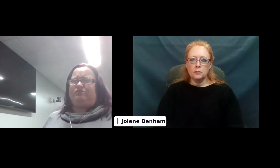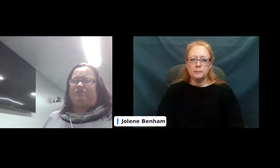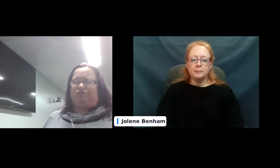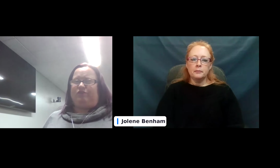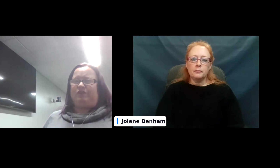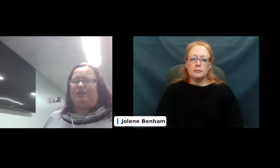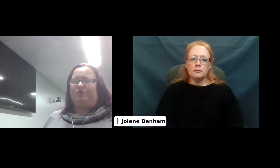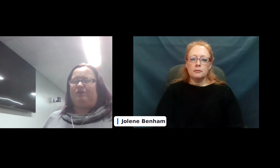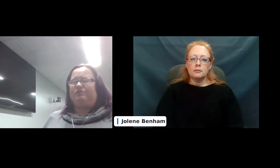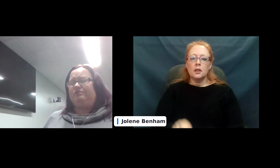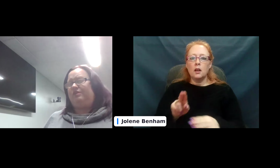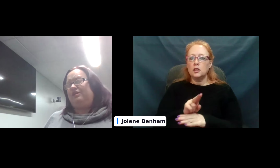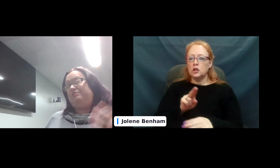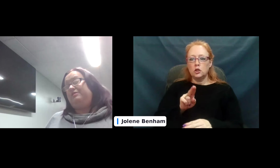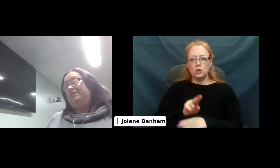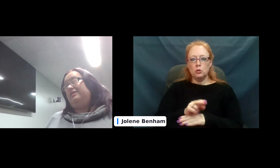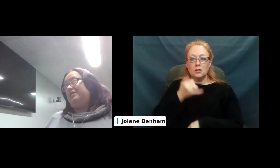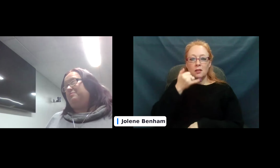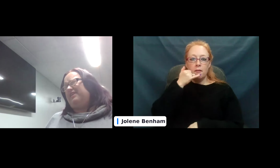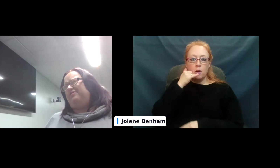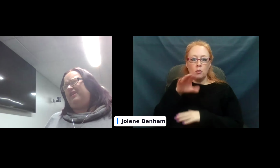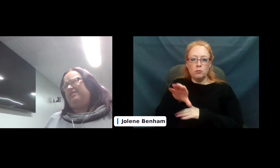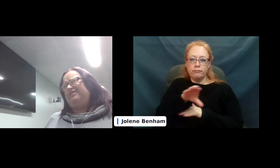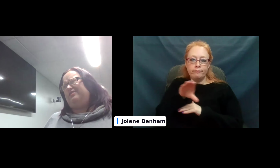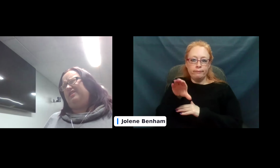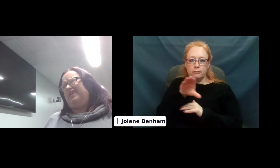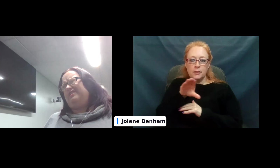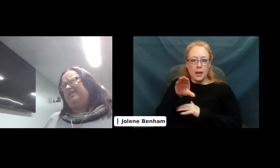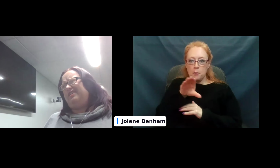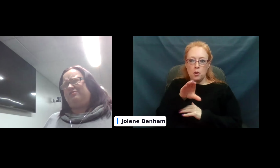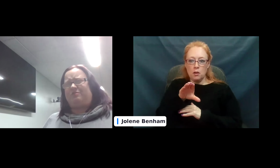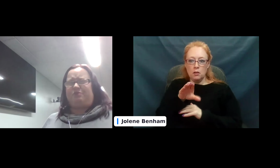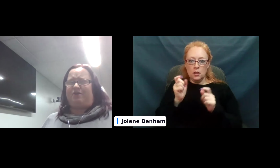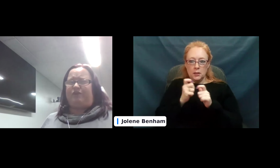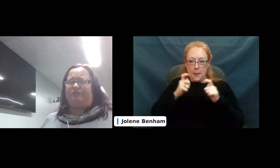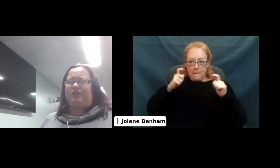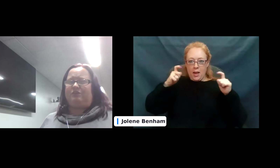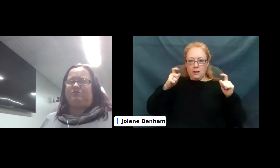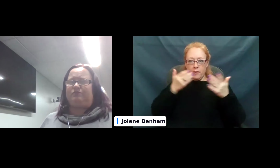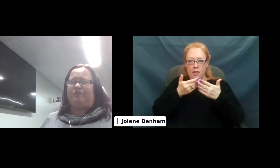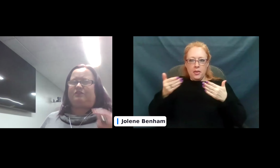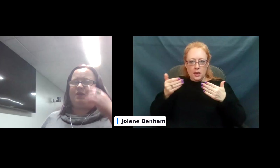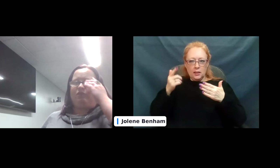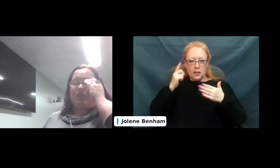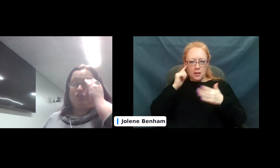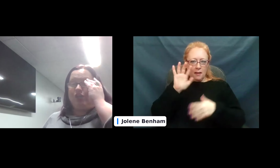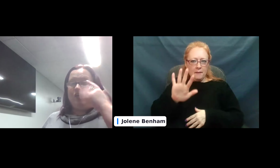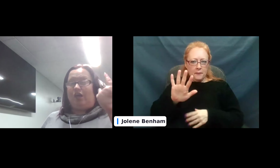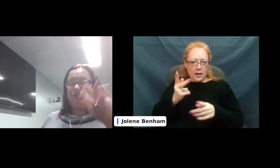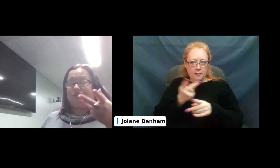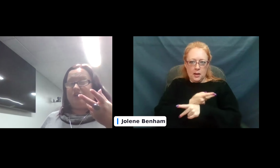But actually, no matter what phone you have, if you just Google or you know search magnification software, there is really good magnification software available for most phones. You know, and it just uses your phone camera.